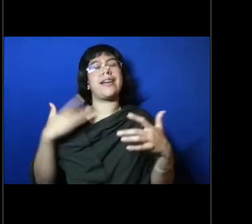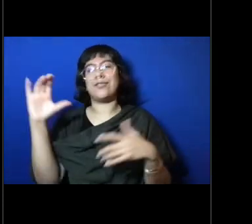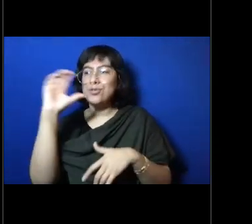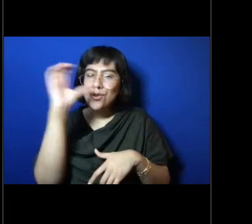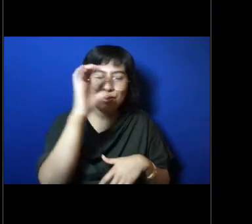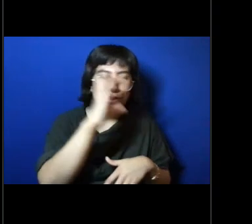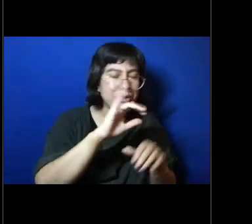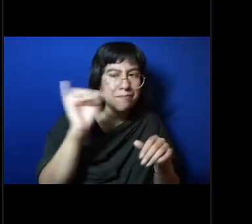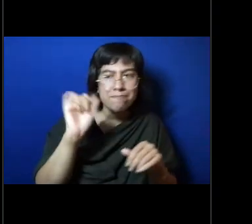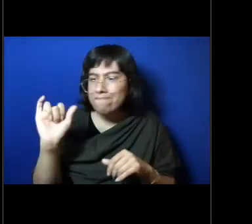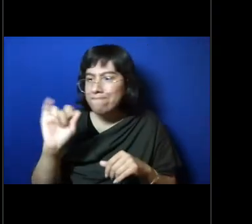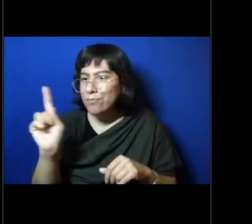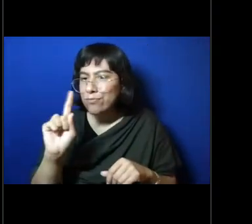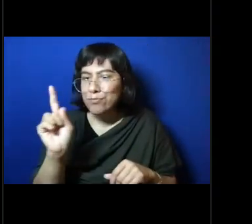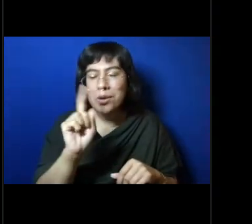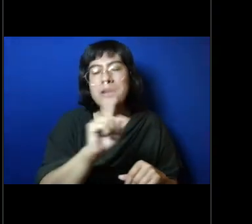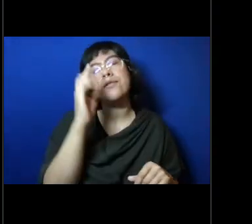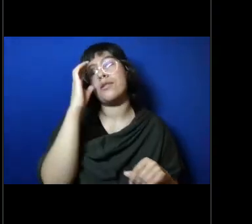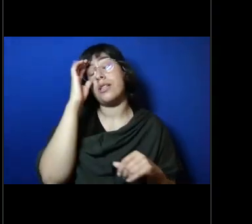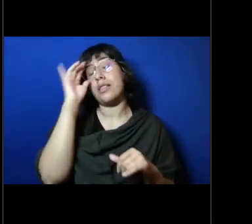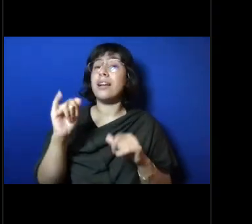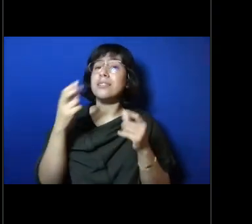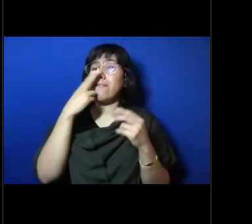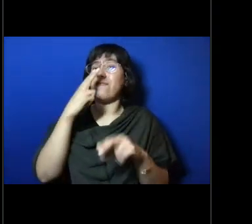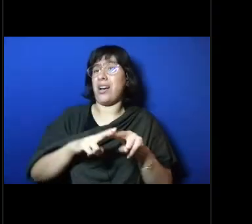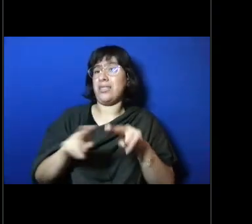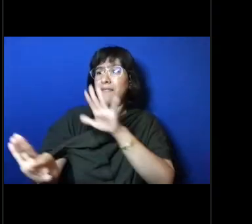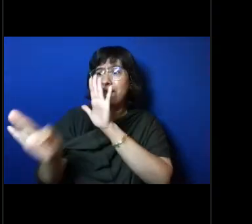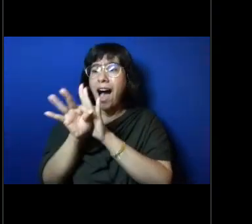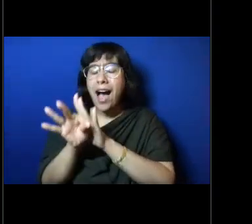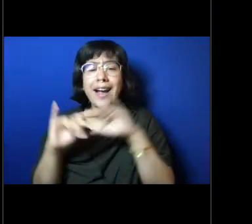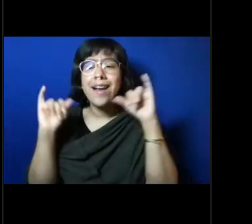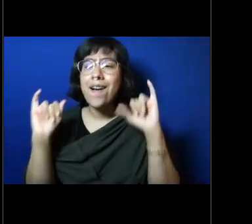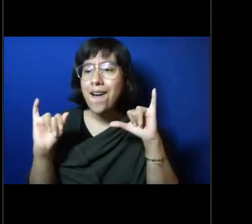and you know, continue to learn about these